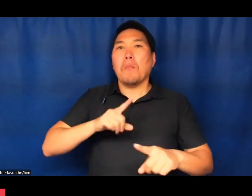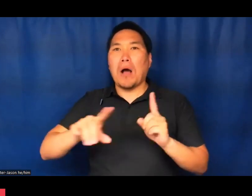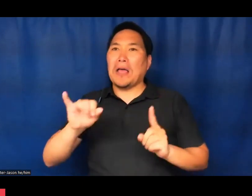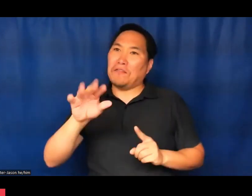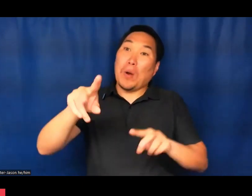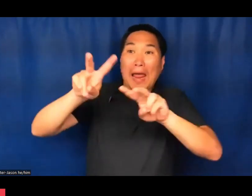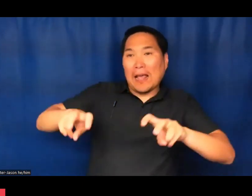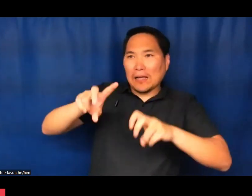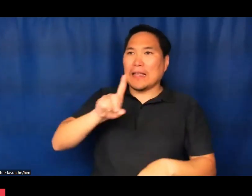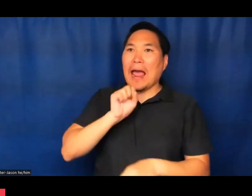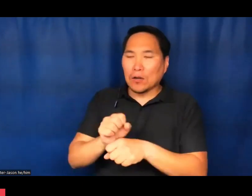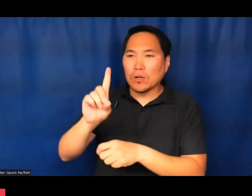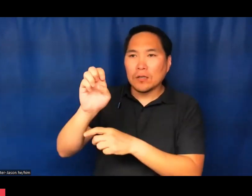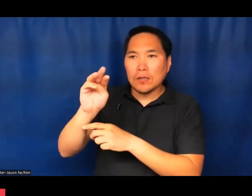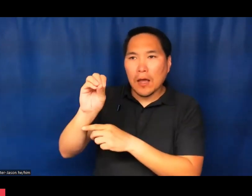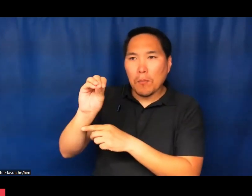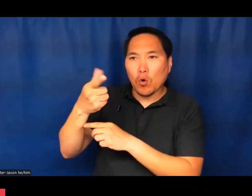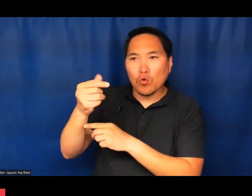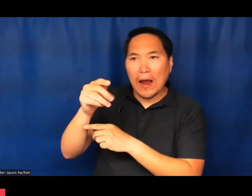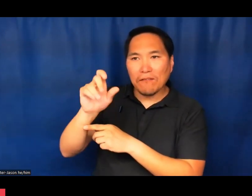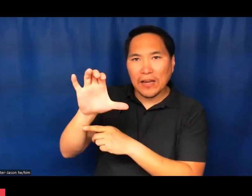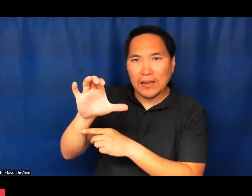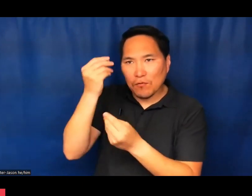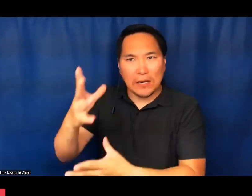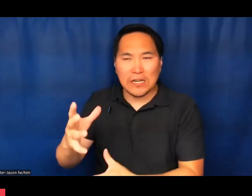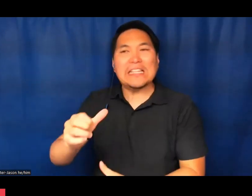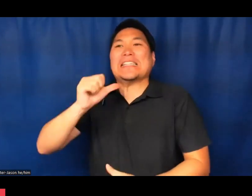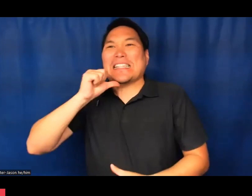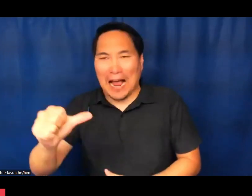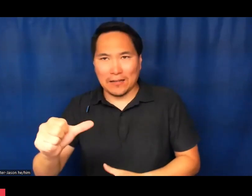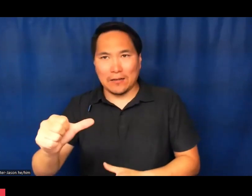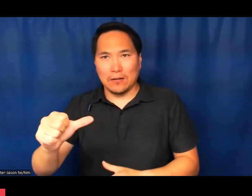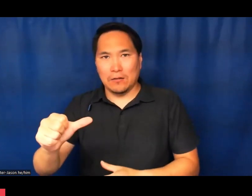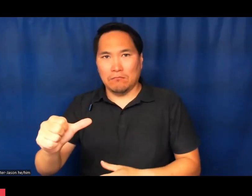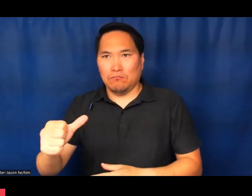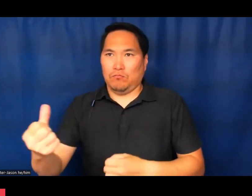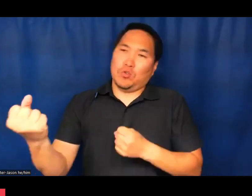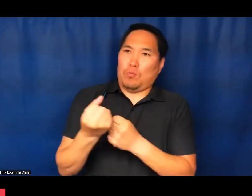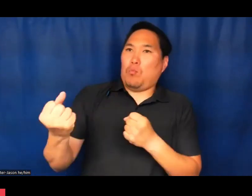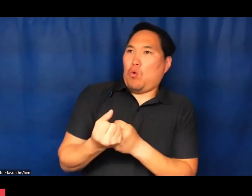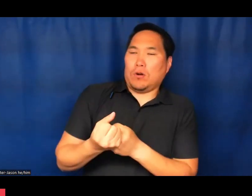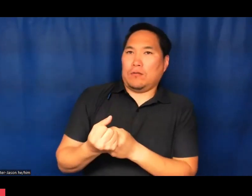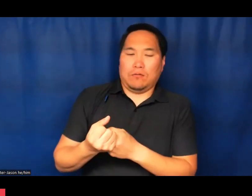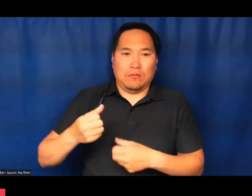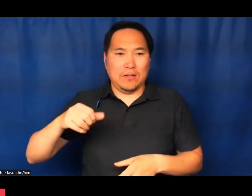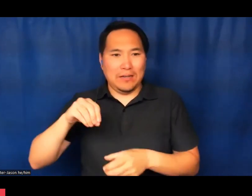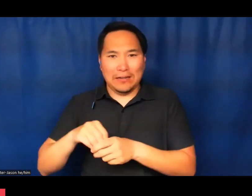of race is not constitutionally sound to meet a factor laid forth by Supreme Court precedent